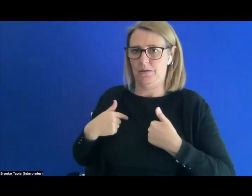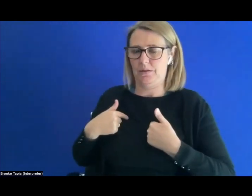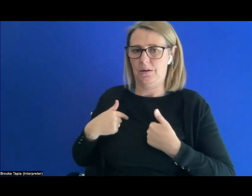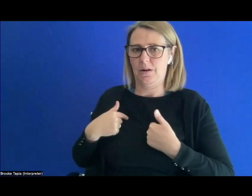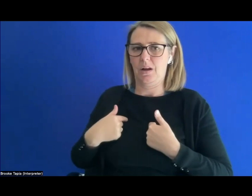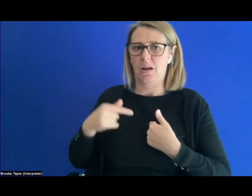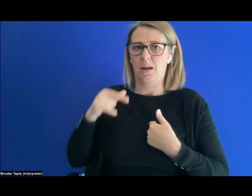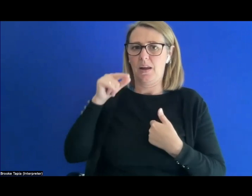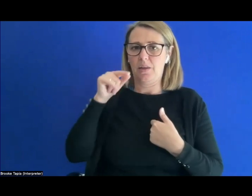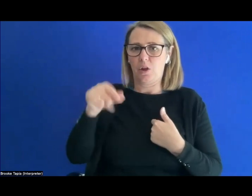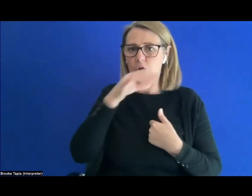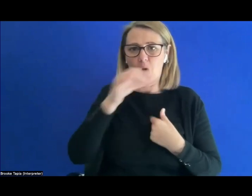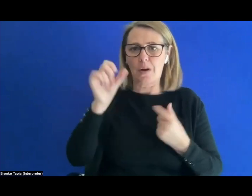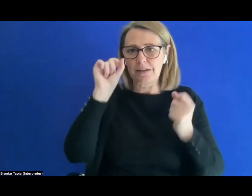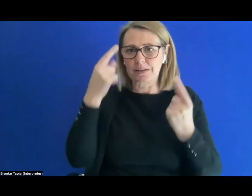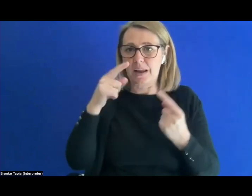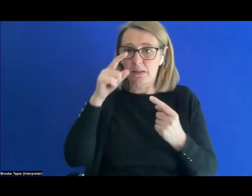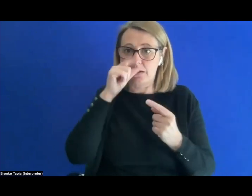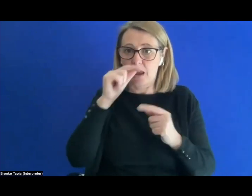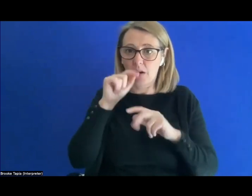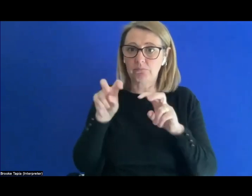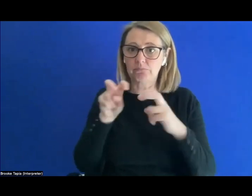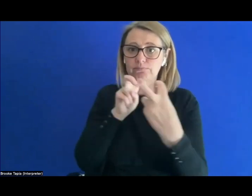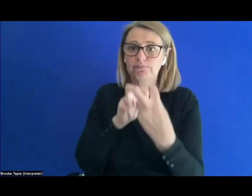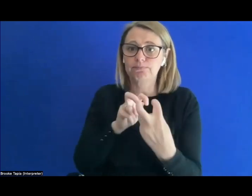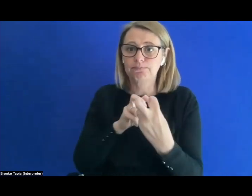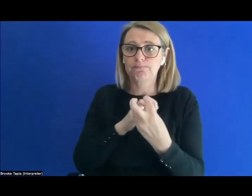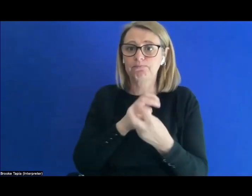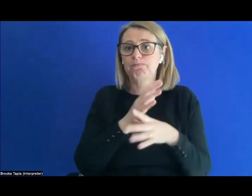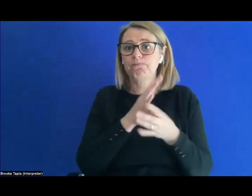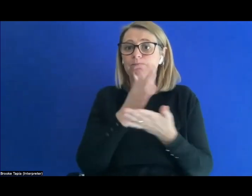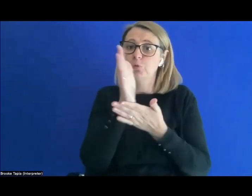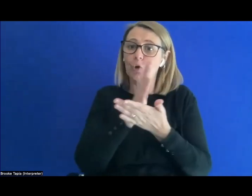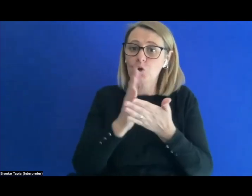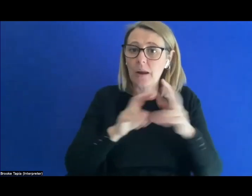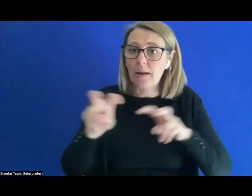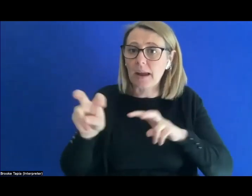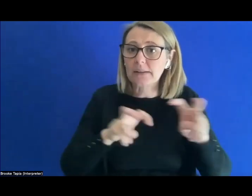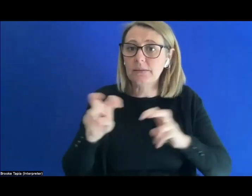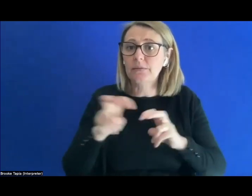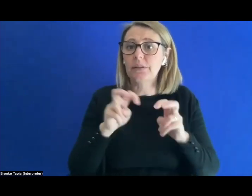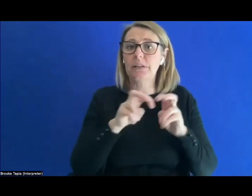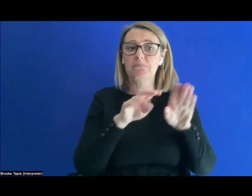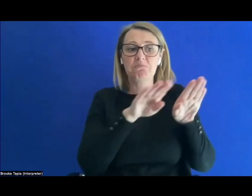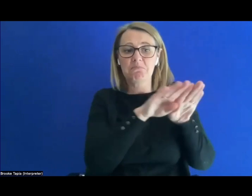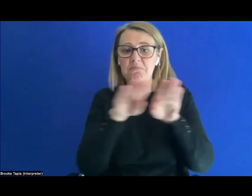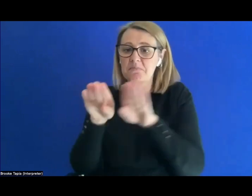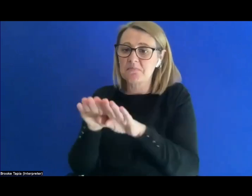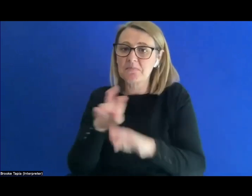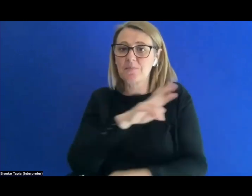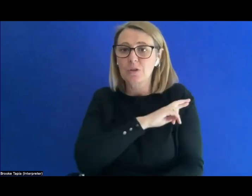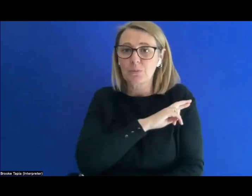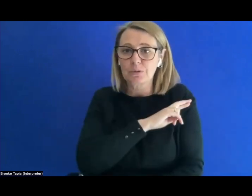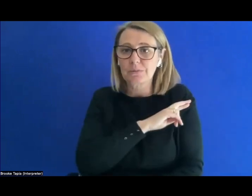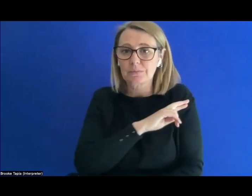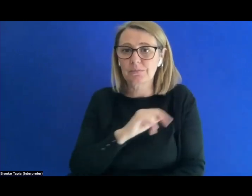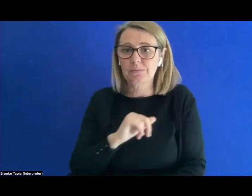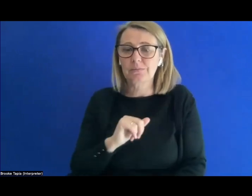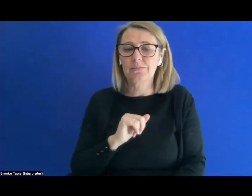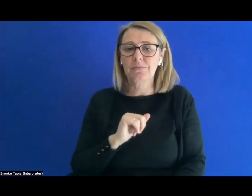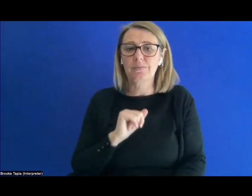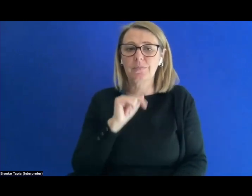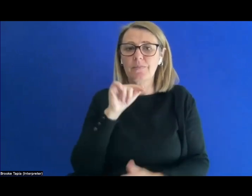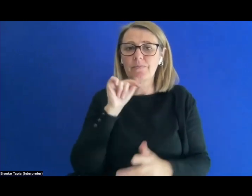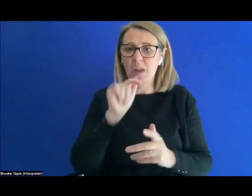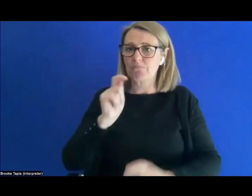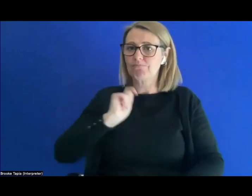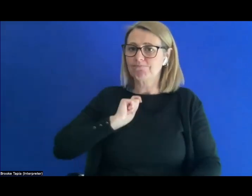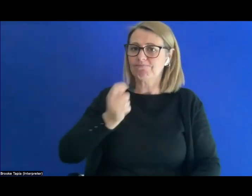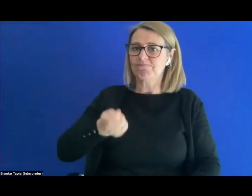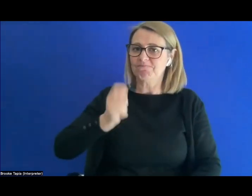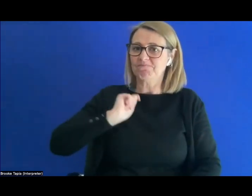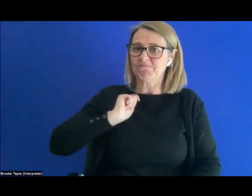with each other and share an activity and have equal responsibility and turns in that activity.